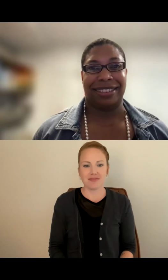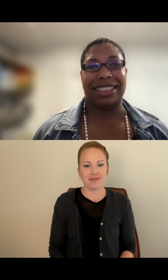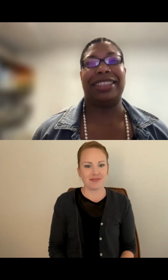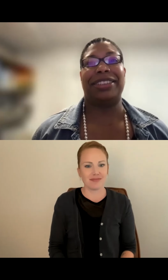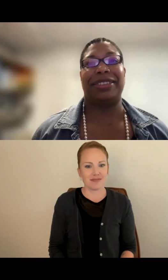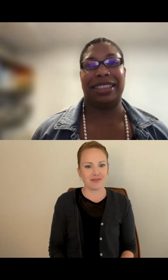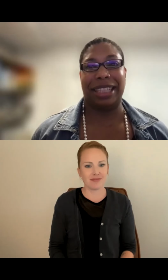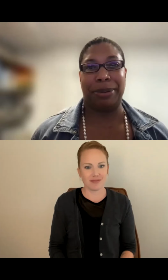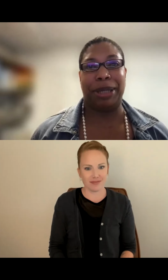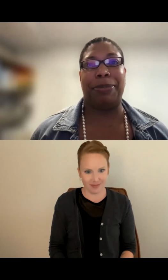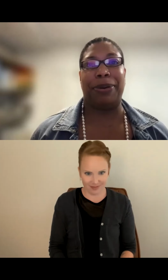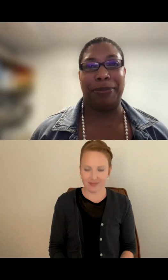Centers for disabled people.